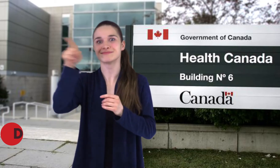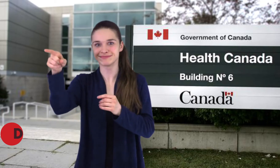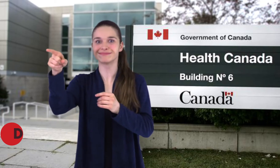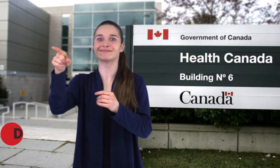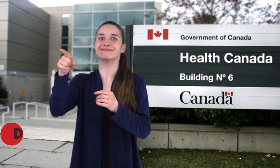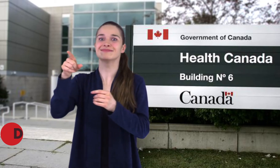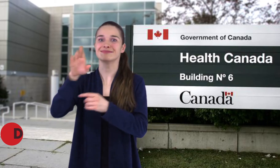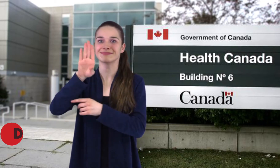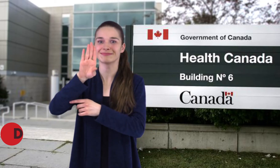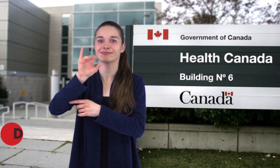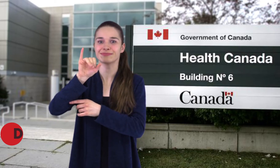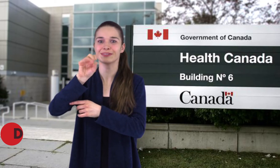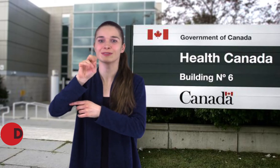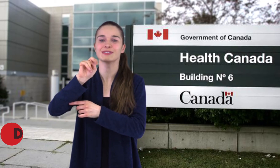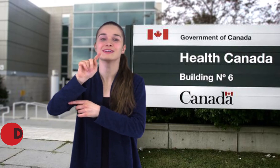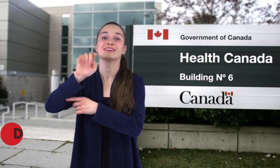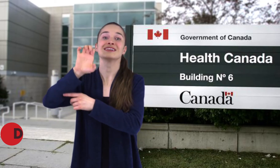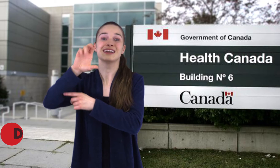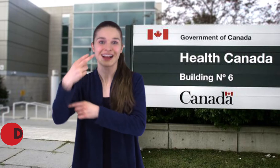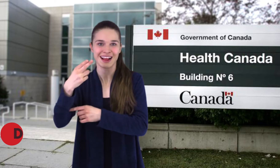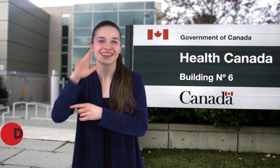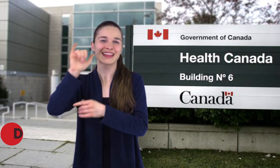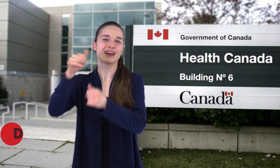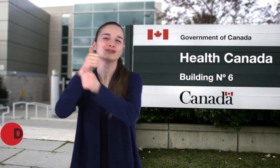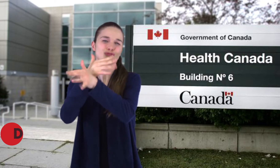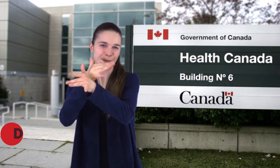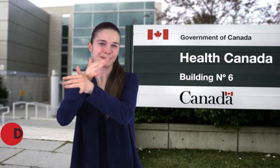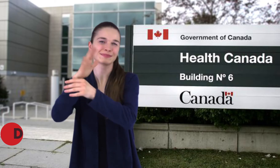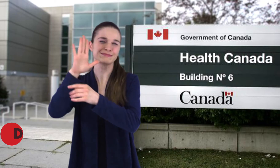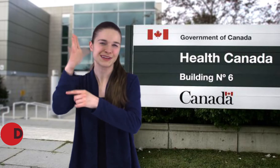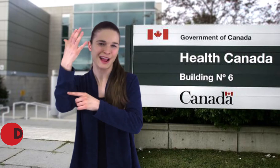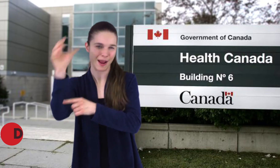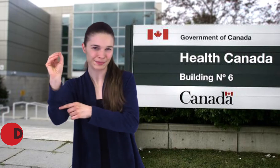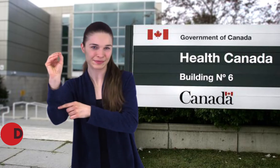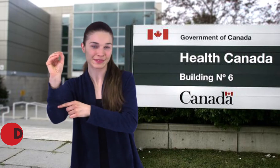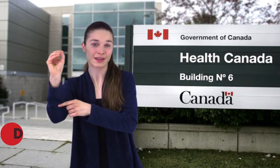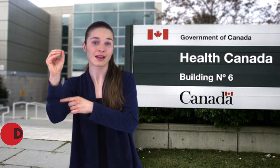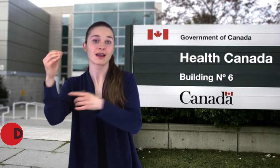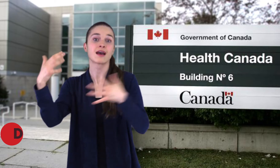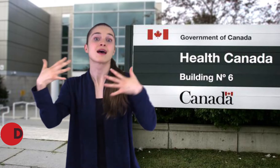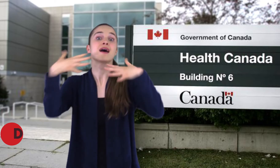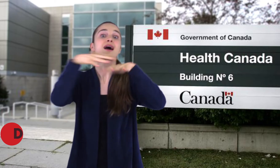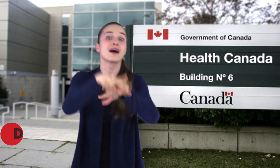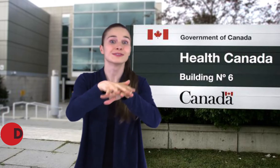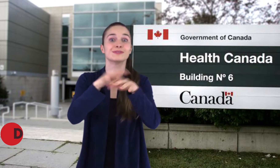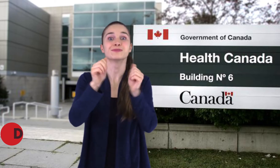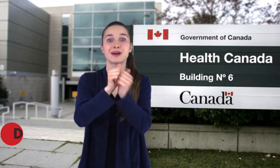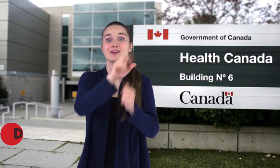a German biotechnology company together with US pharmaceutical